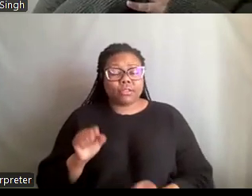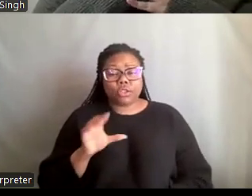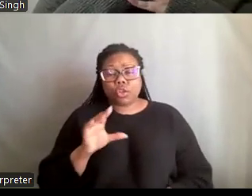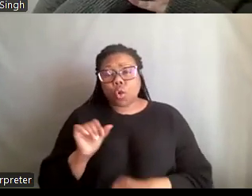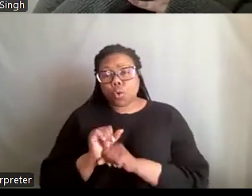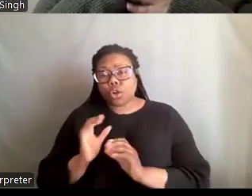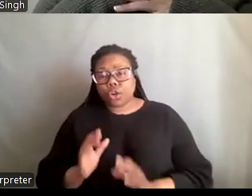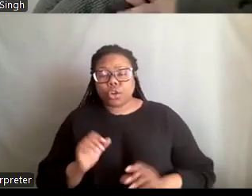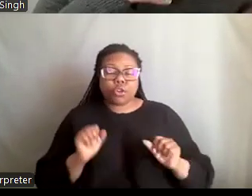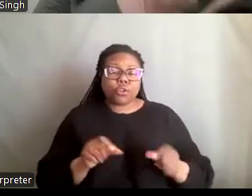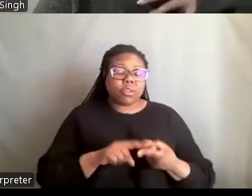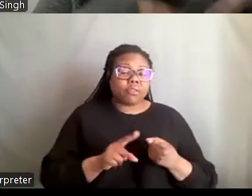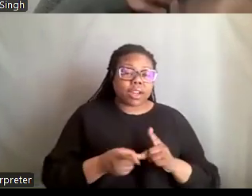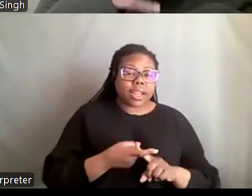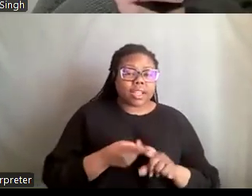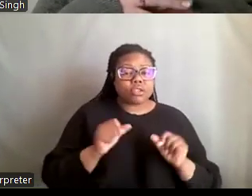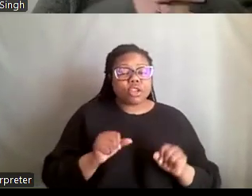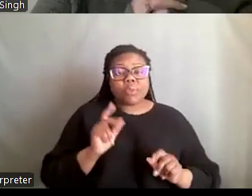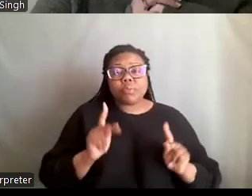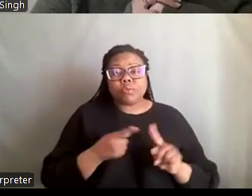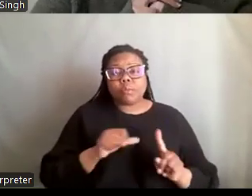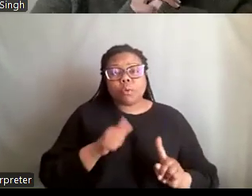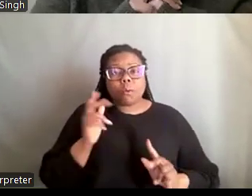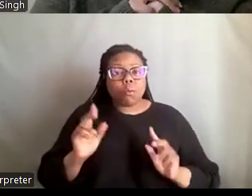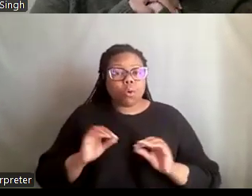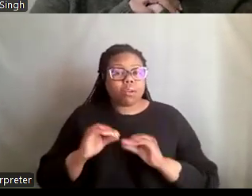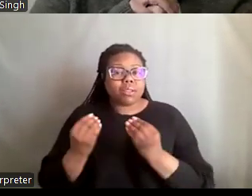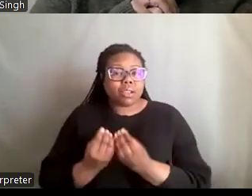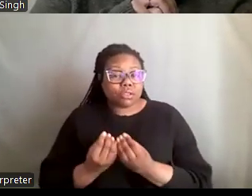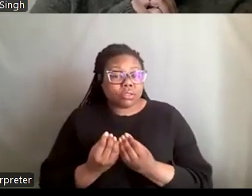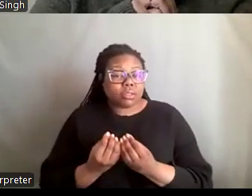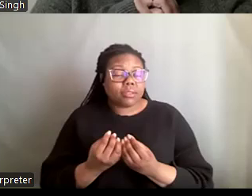whether that's your coworkers or your friends or people from